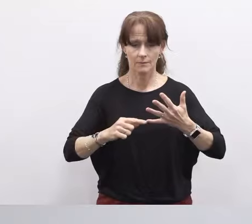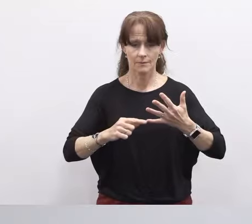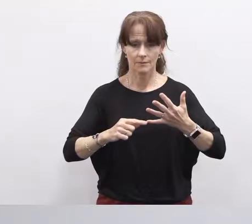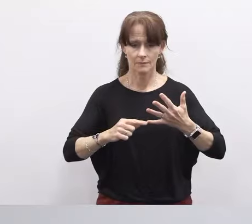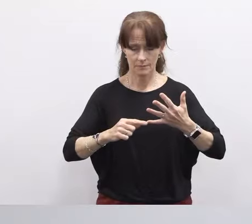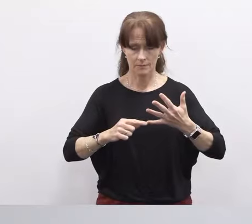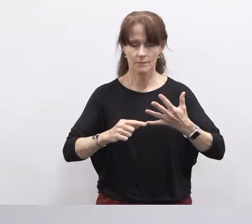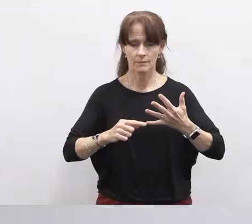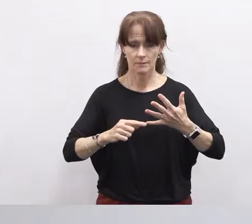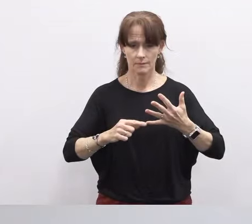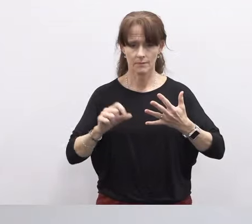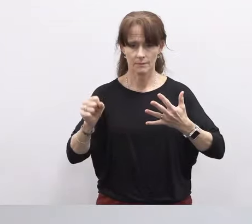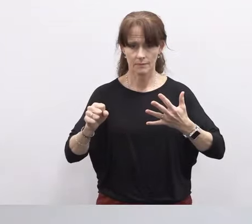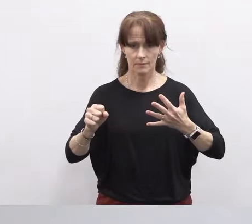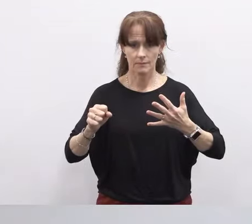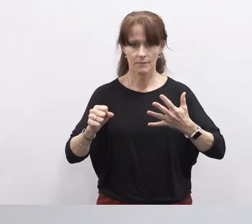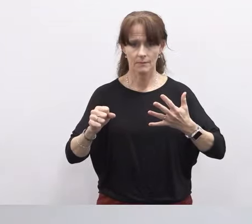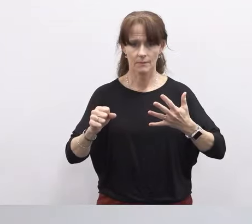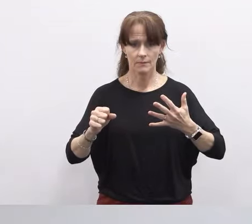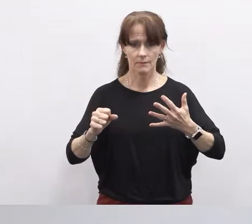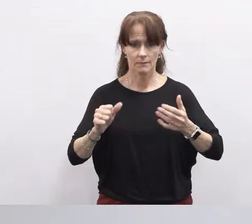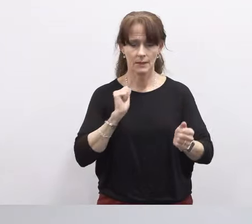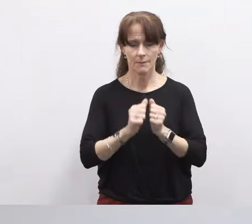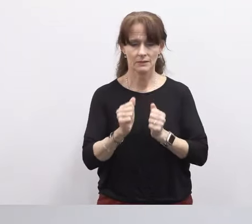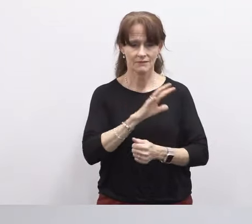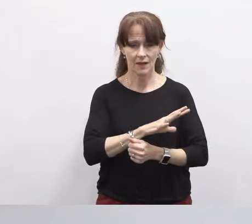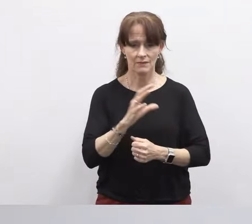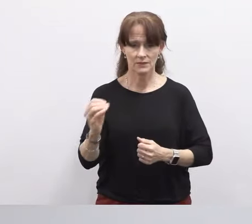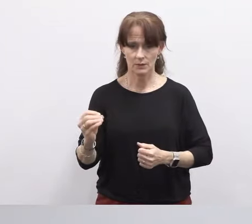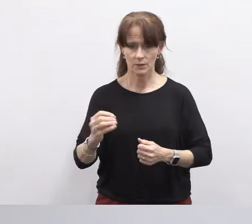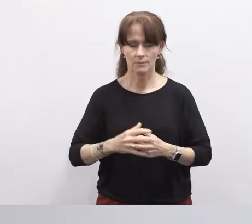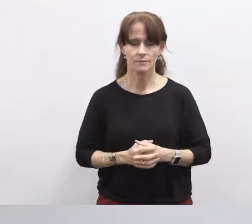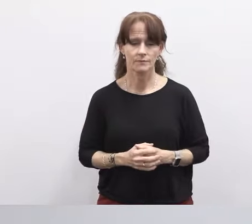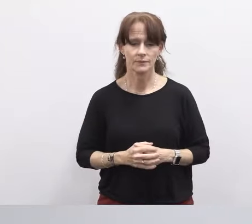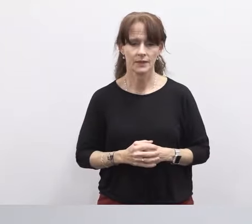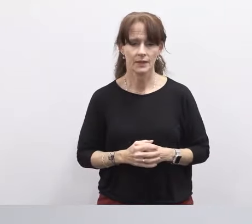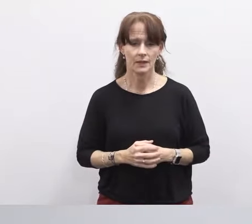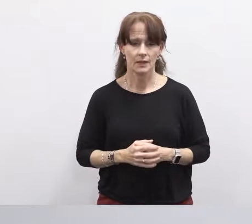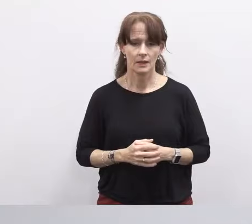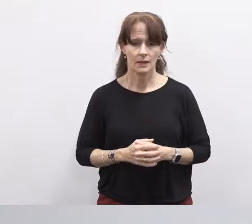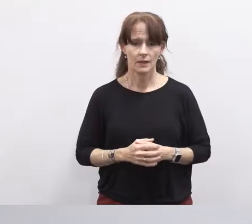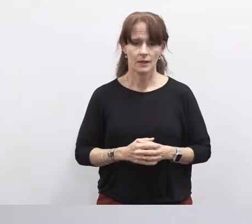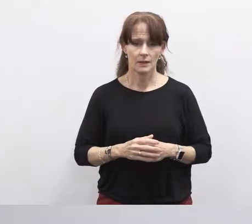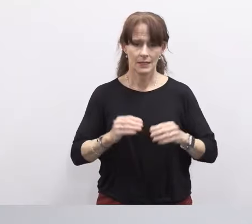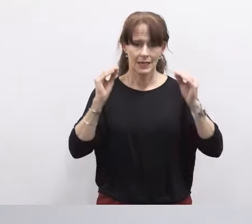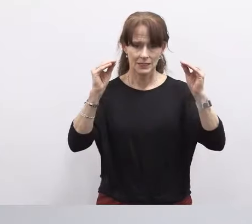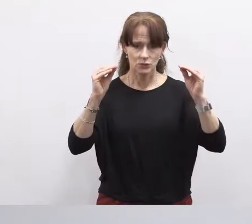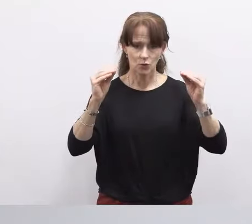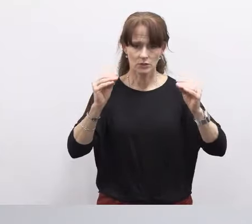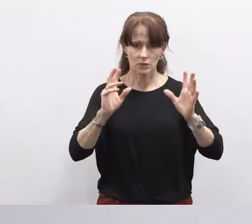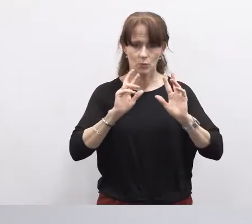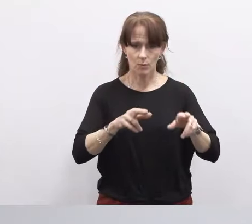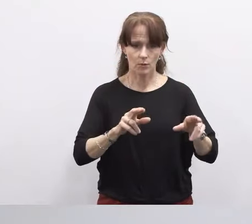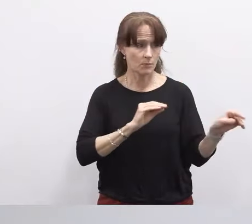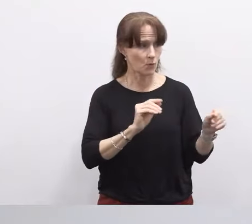And I also vote, aye. So that item passes five, zero. Instruction report. We have approval.